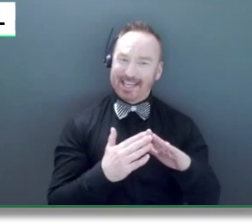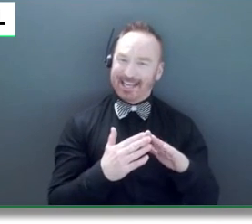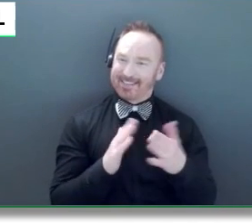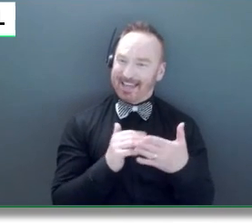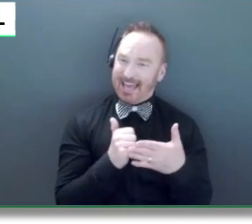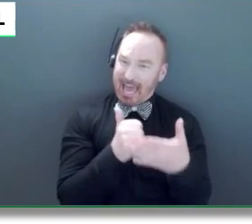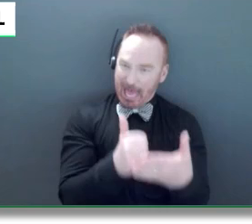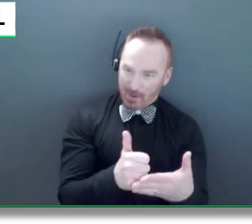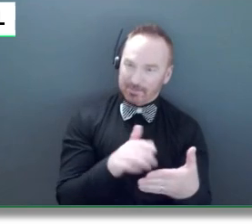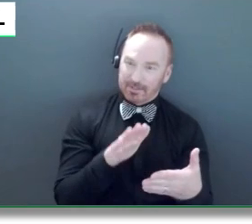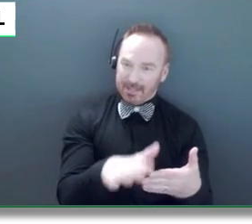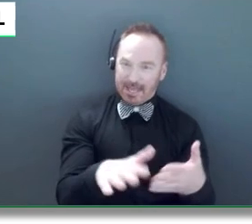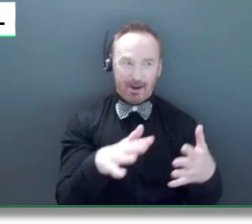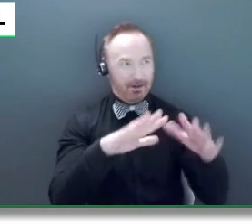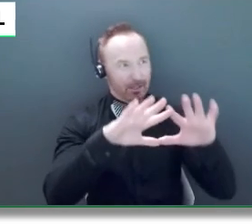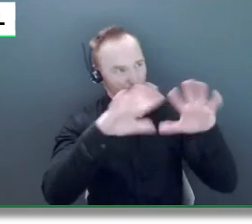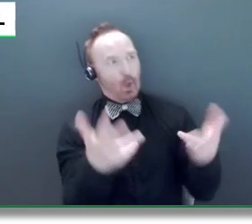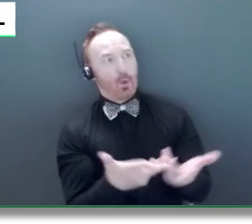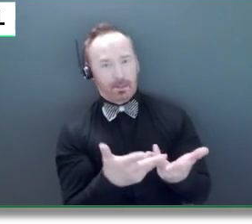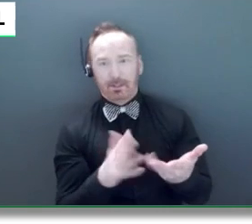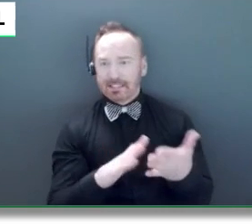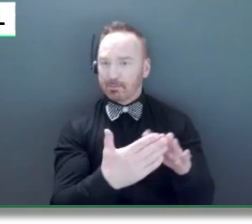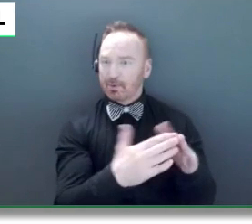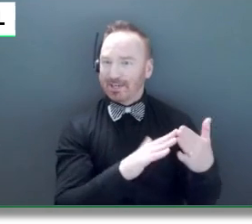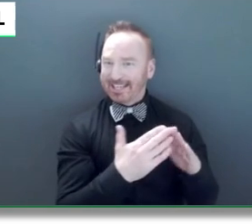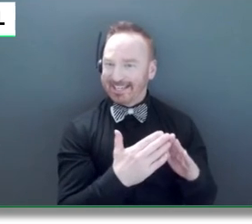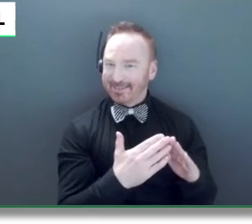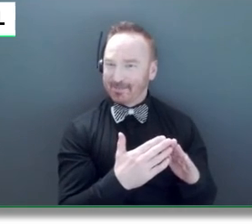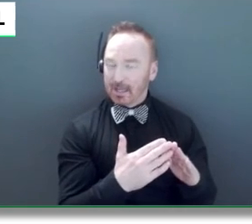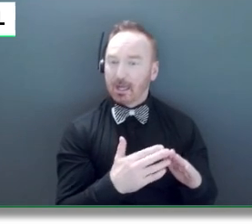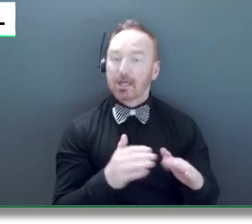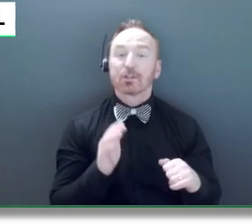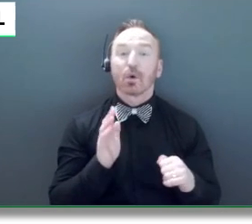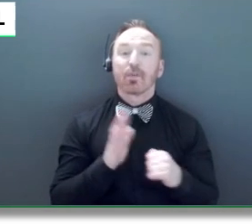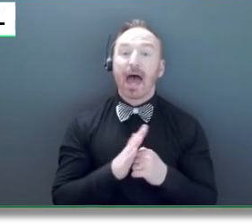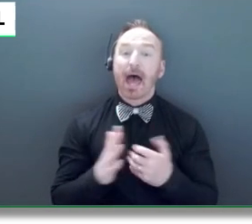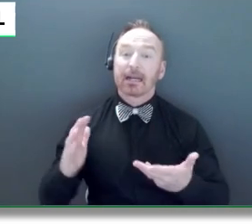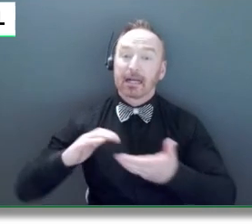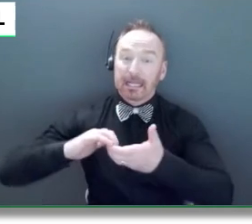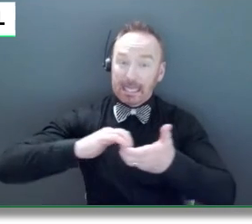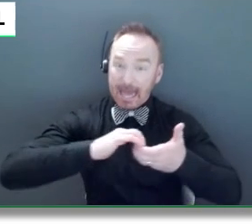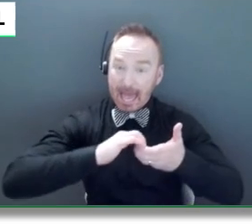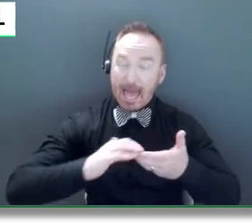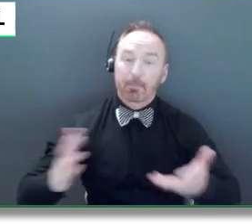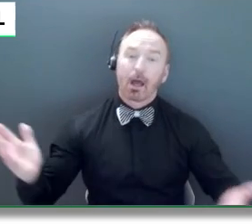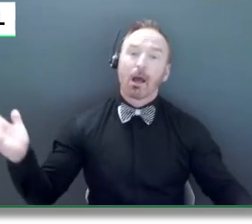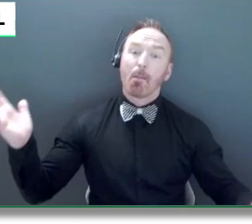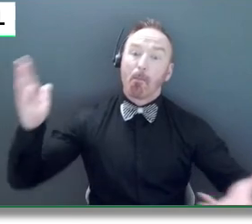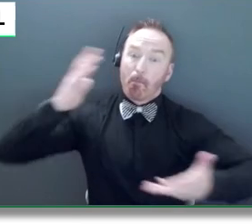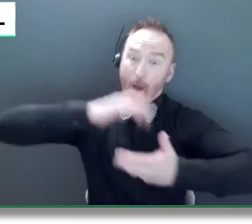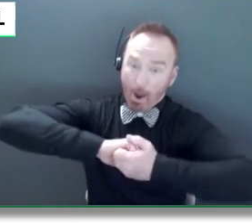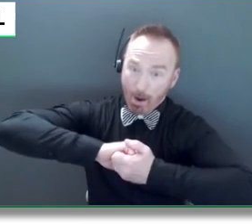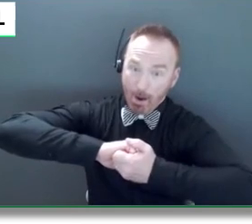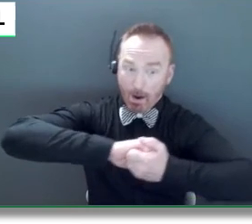environment. So having those collaborations and partnerships where people are allowed to get involved and